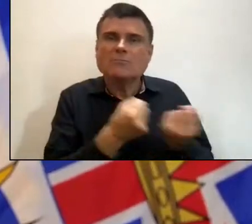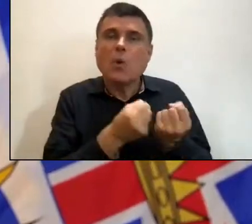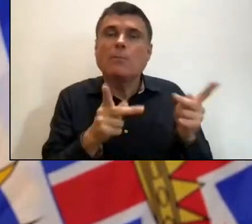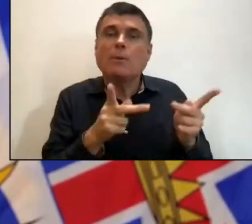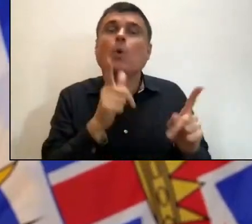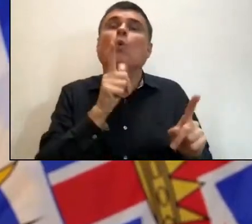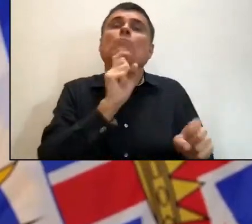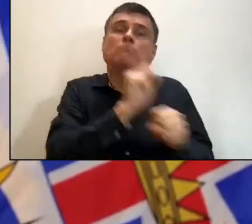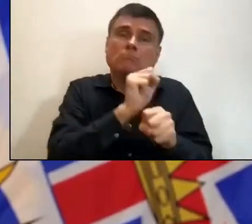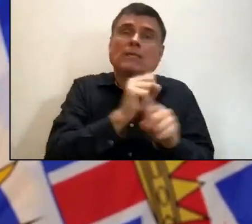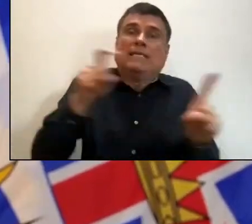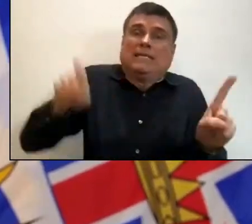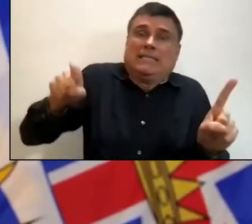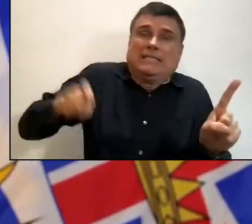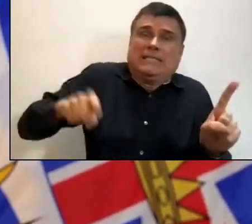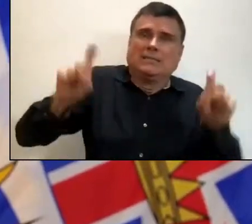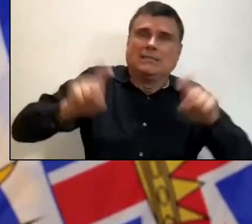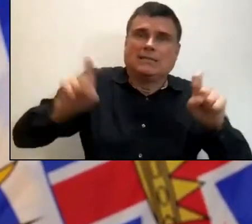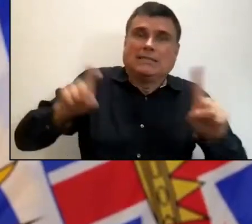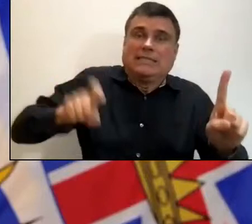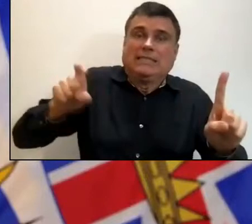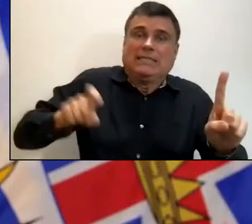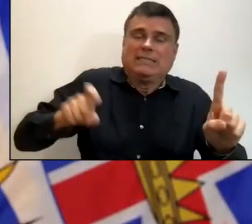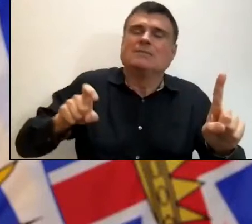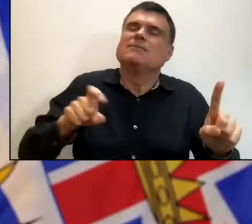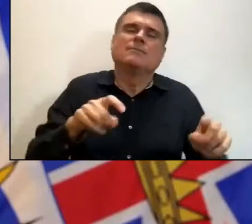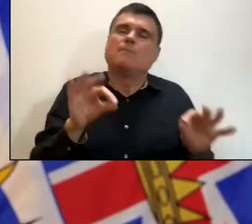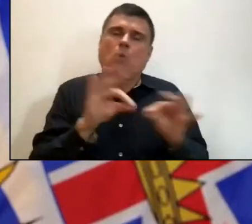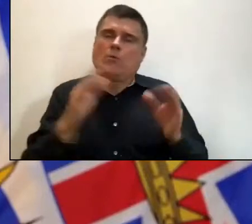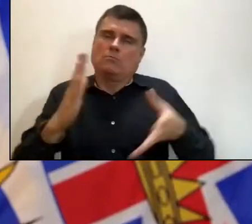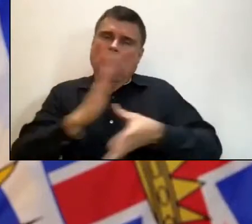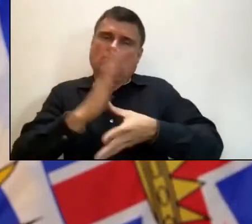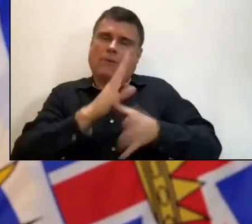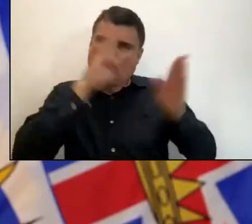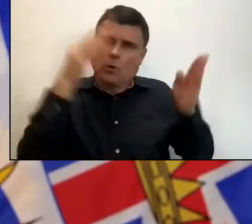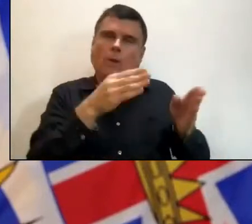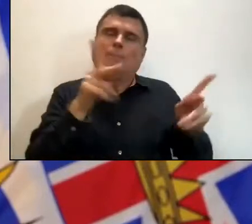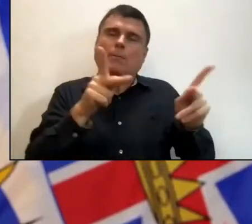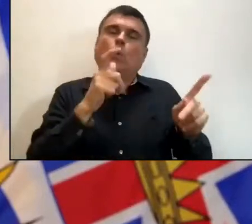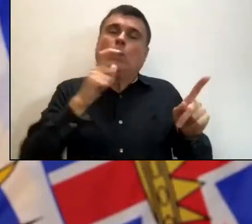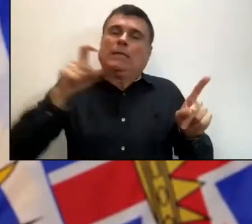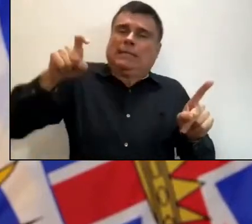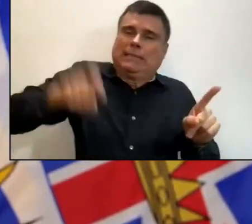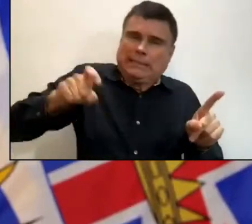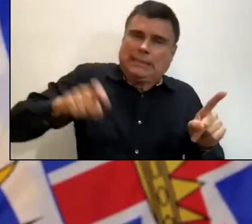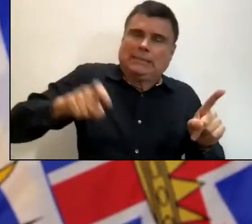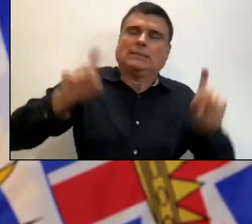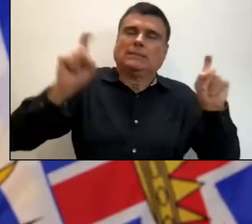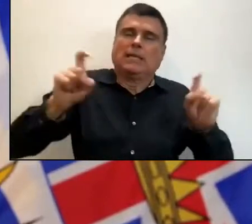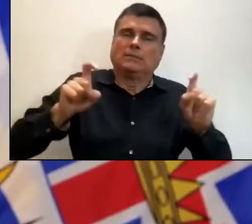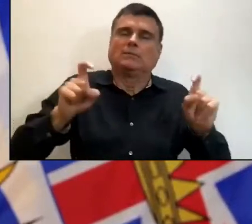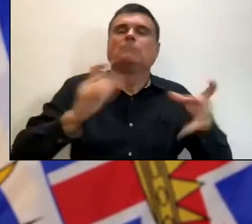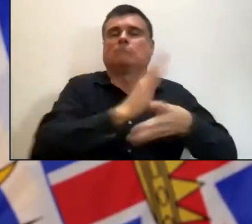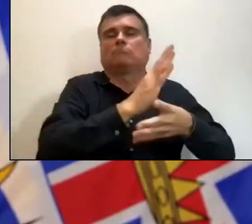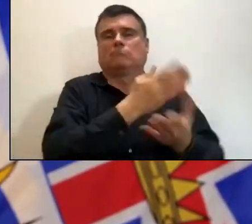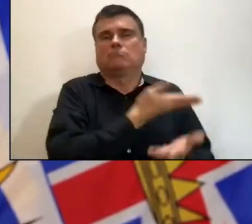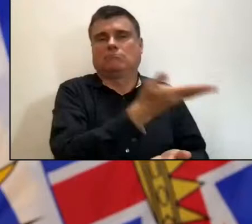So that's what we are focusing on right now.